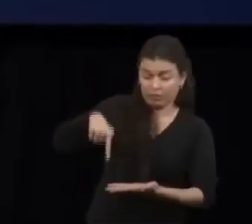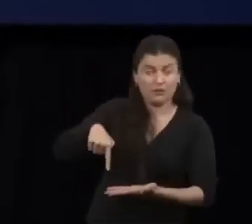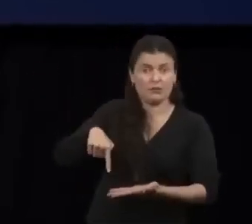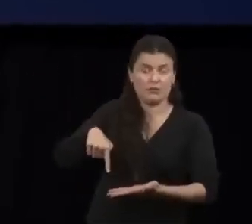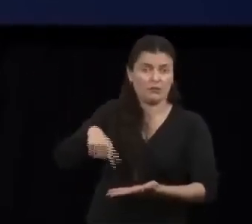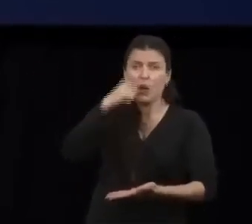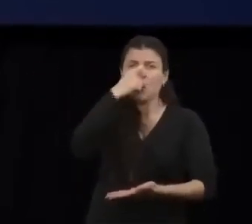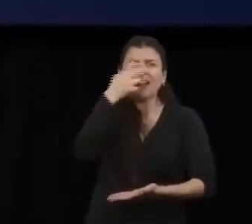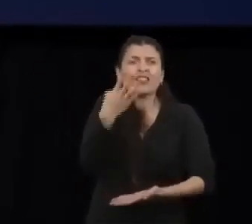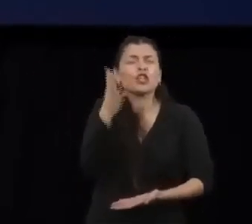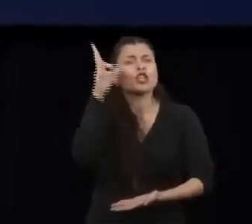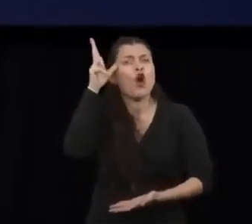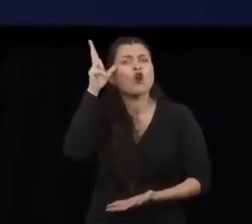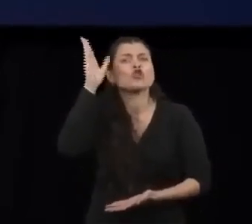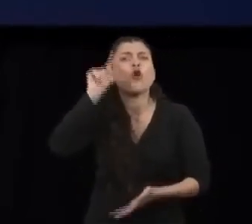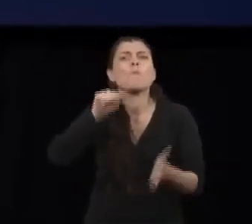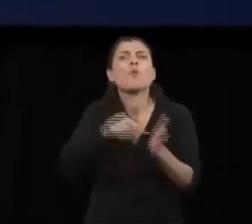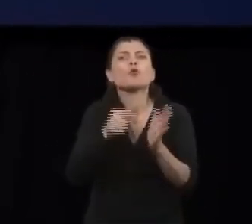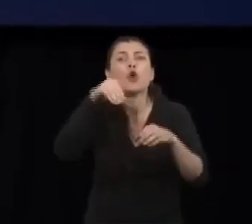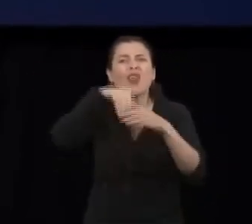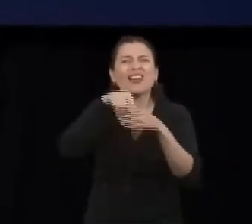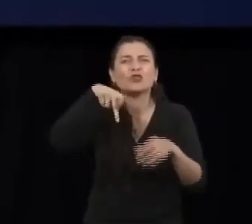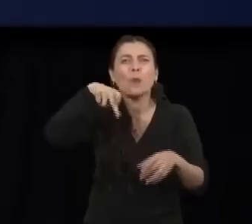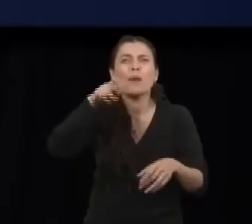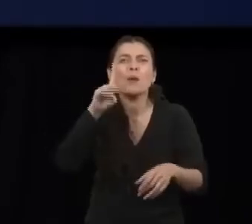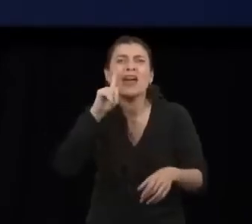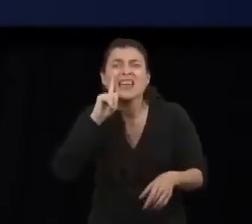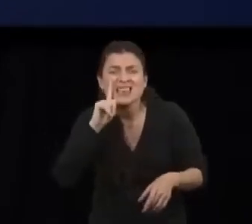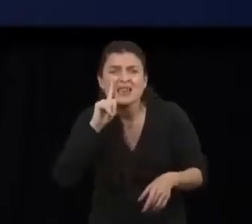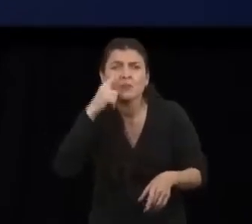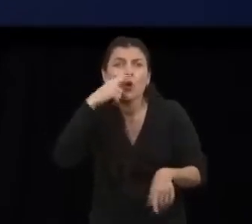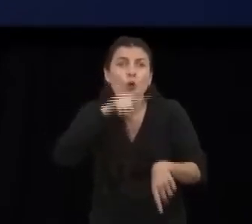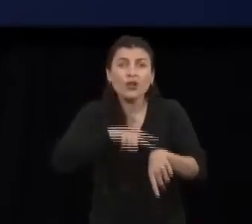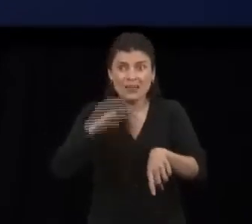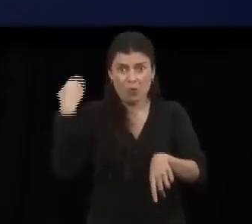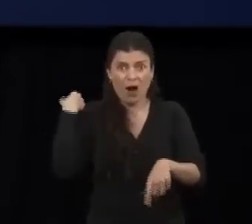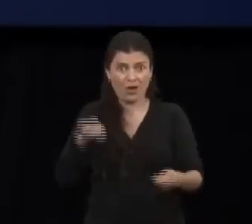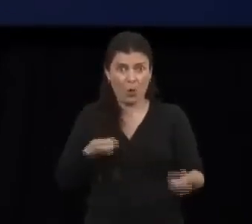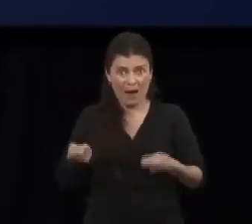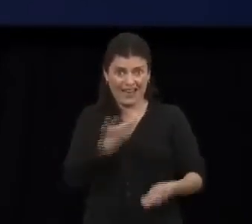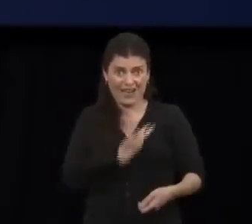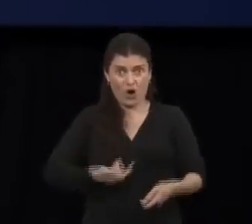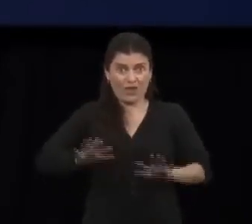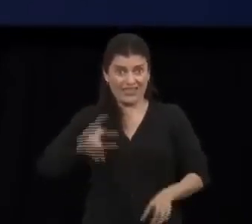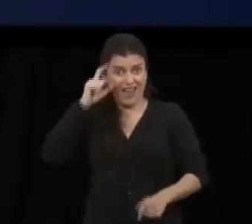which during the last year of management or de-management